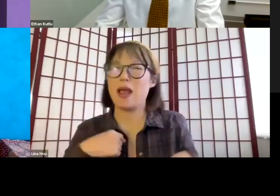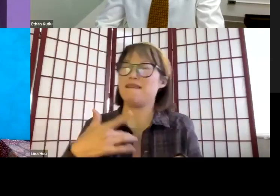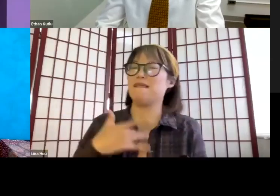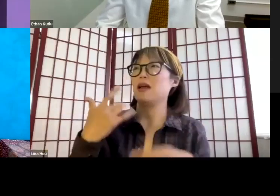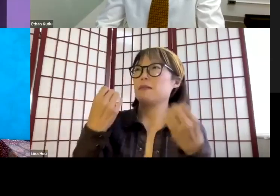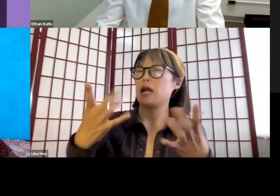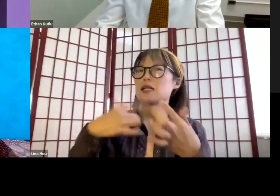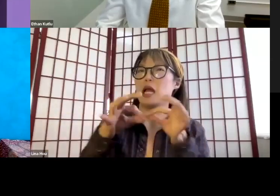What do we do with the variation?